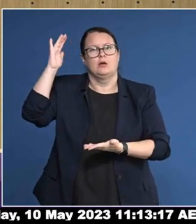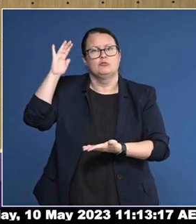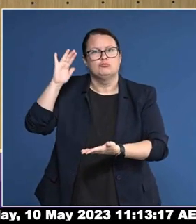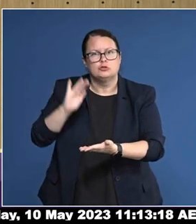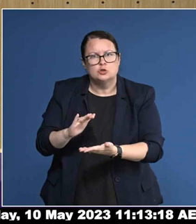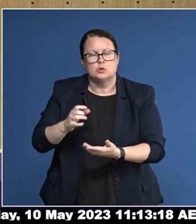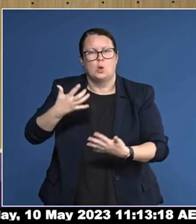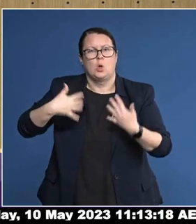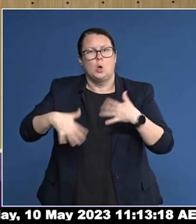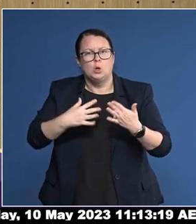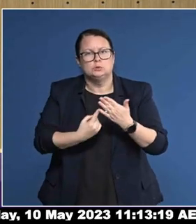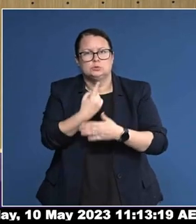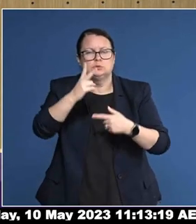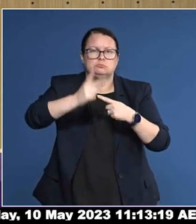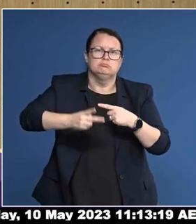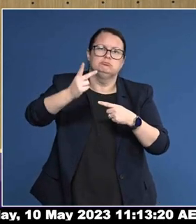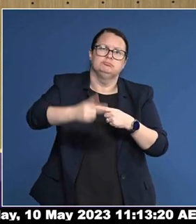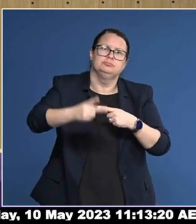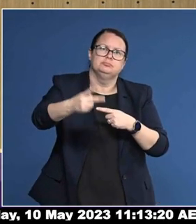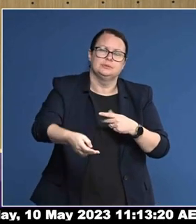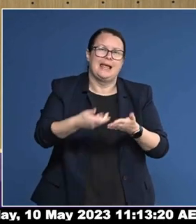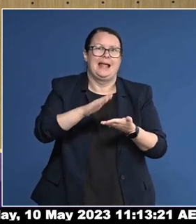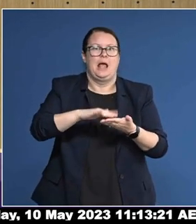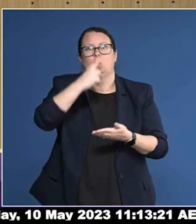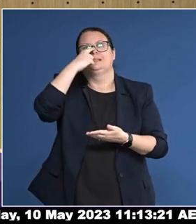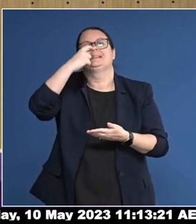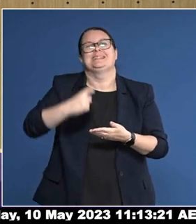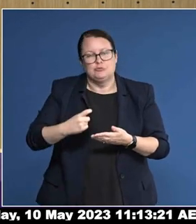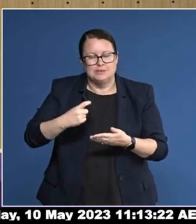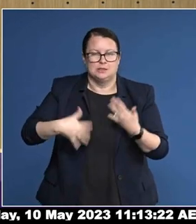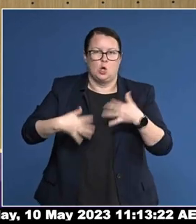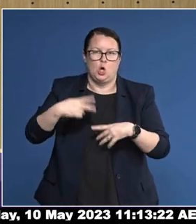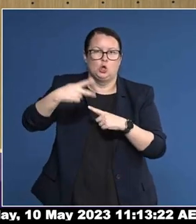reoccurring, the severity of the impact on them occurring, so to determine what the